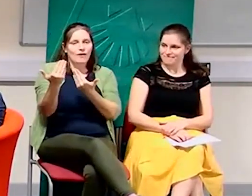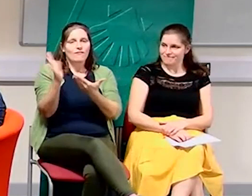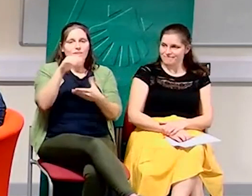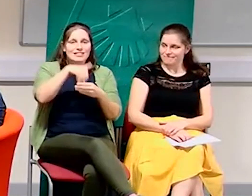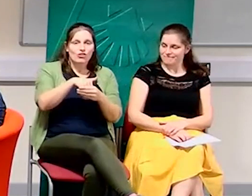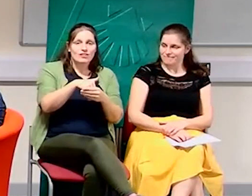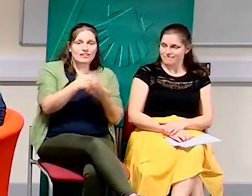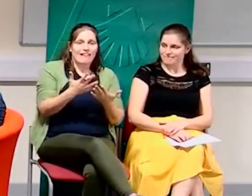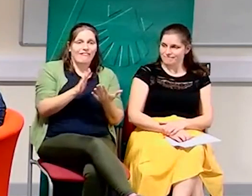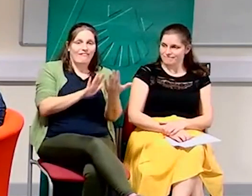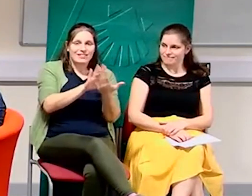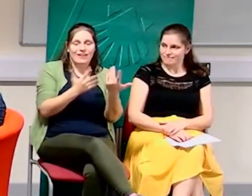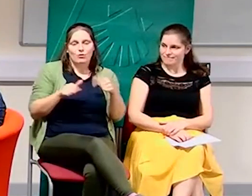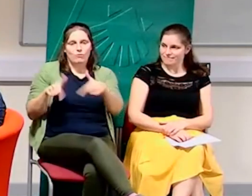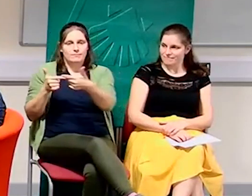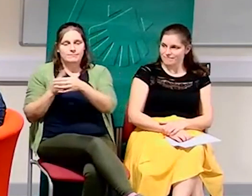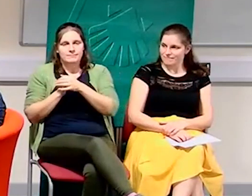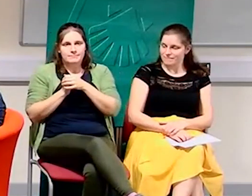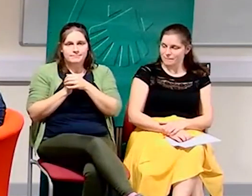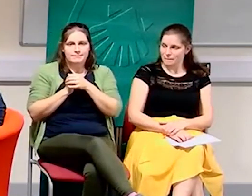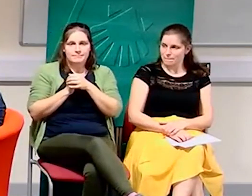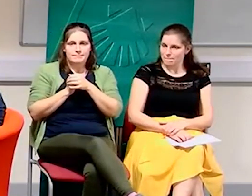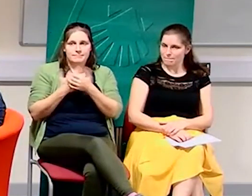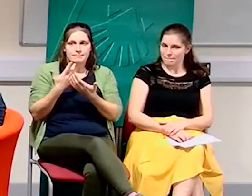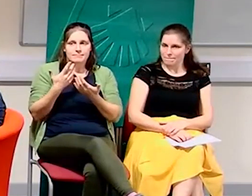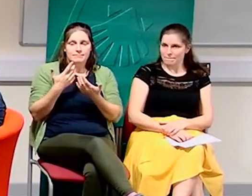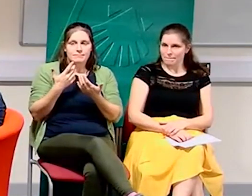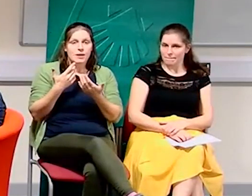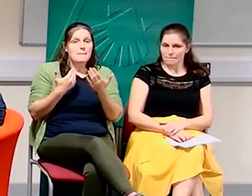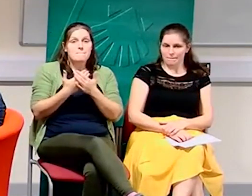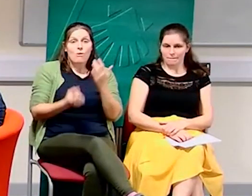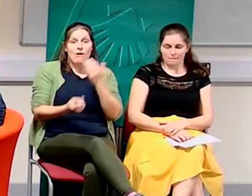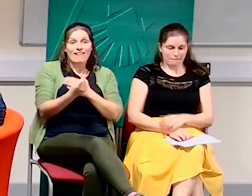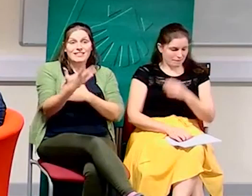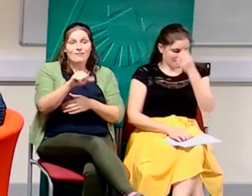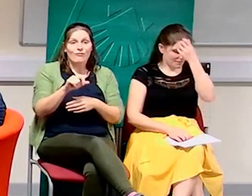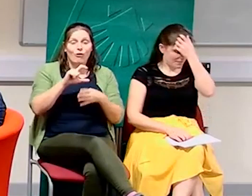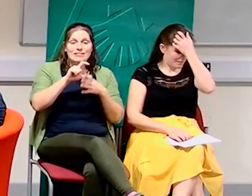this evening or online look out for more events for Disability History Month which